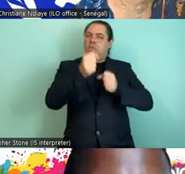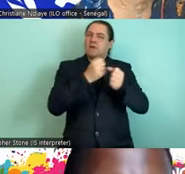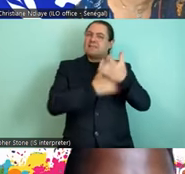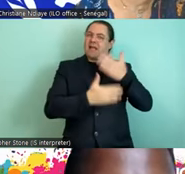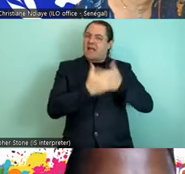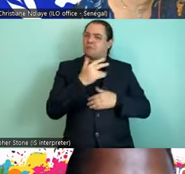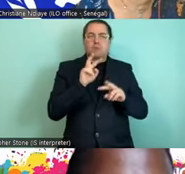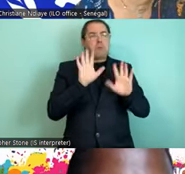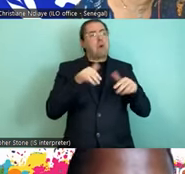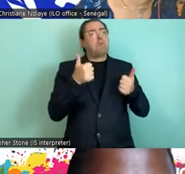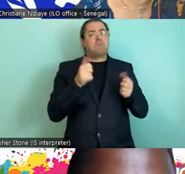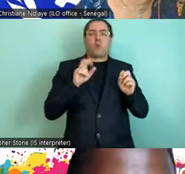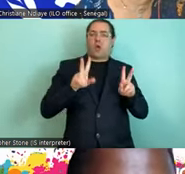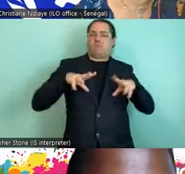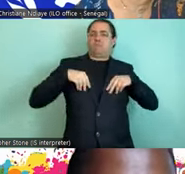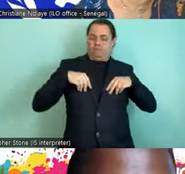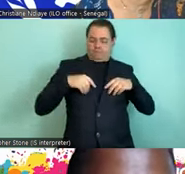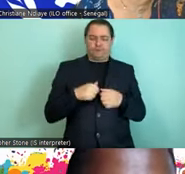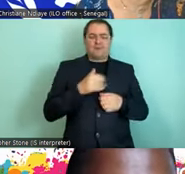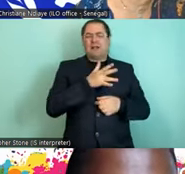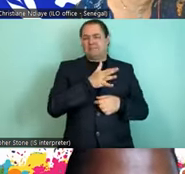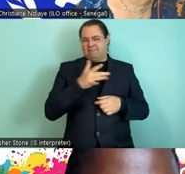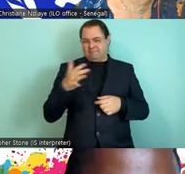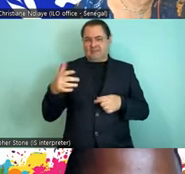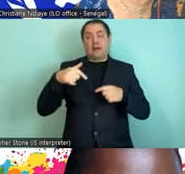on board, And in March of this year we own body.